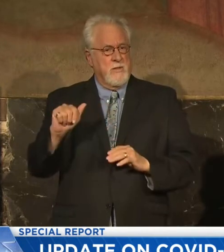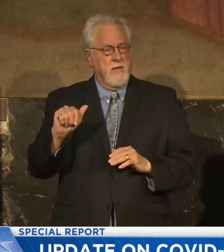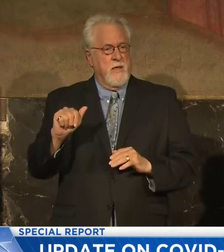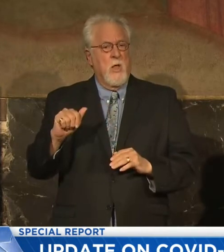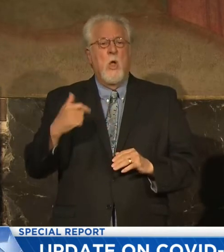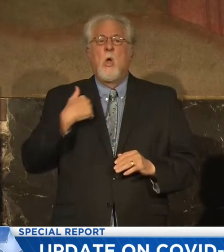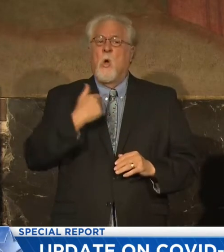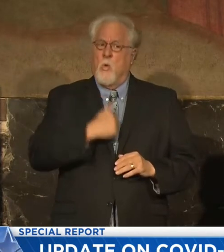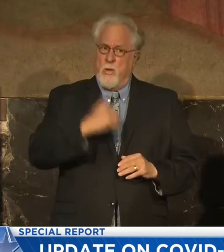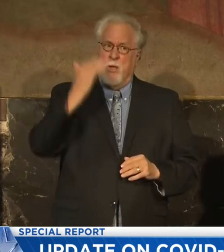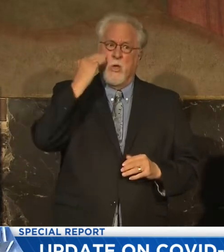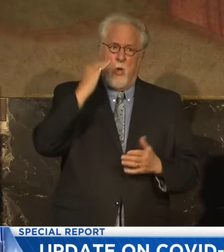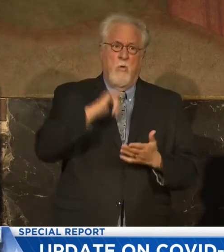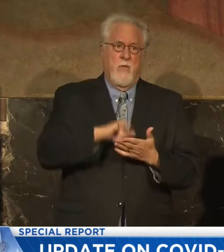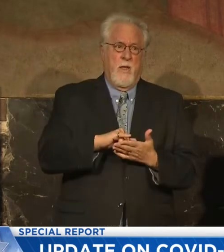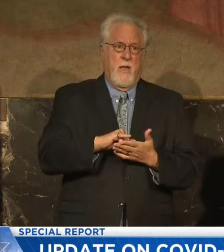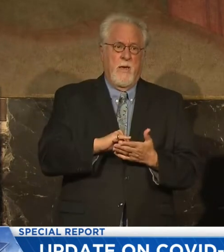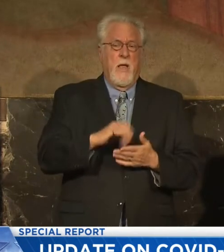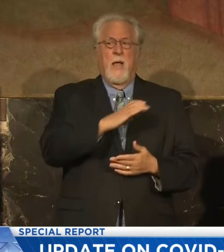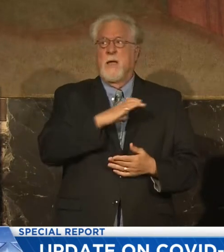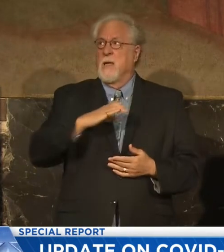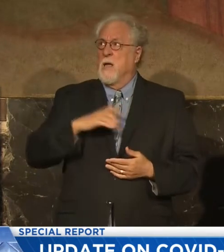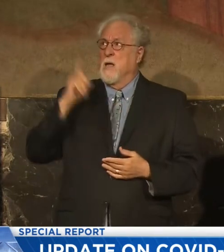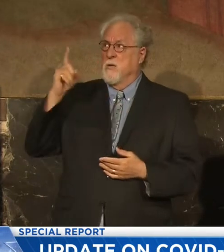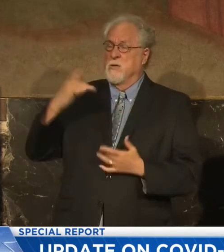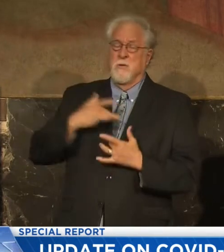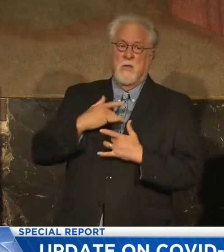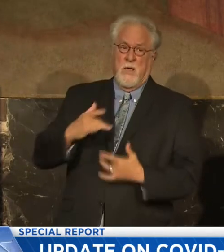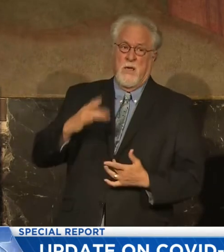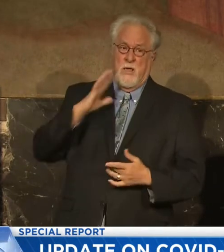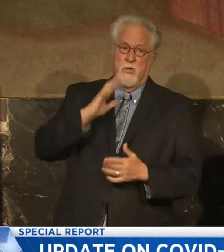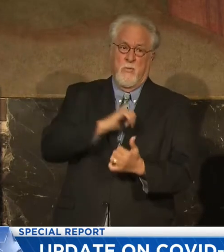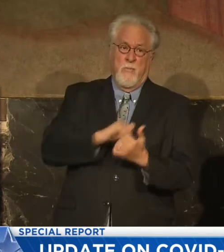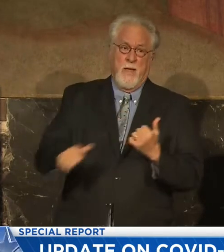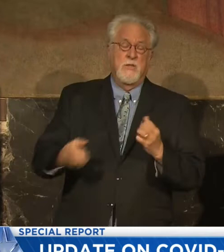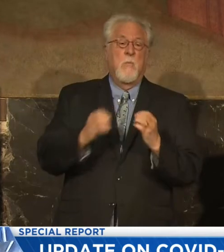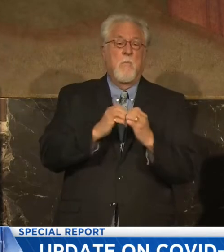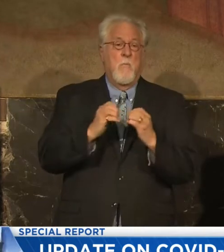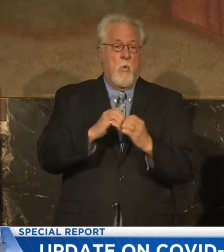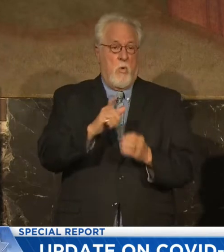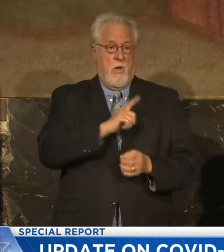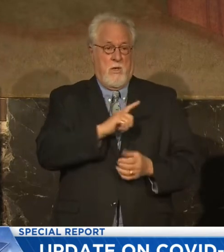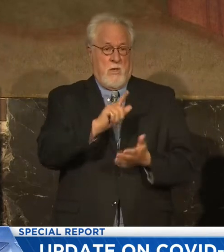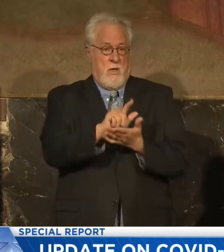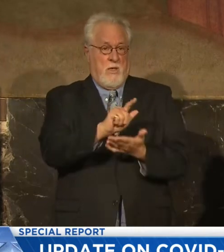THINK WE HAVE TO CONSIDER. OBVIOUSLY WE WANT TO BE AS HELPFUL AS WE CAN BE TO BUSINESS